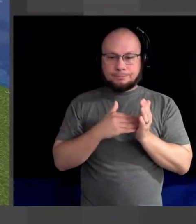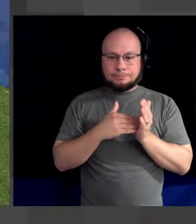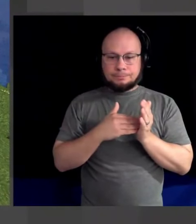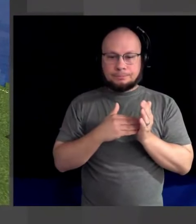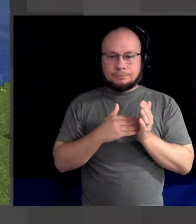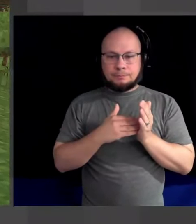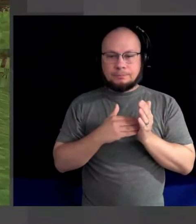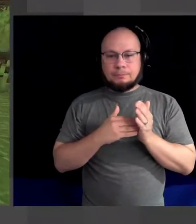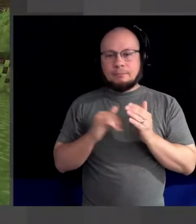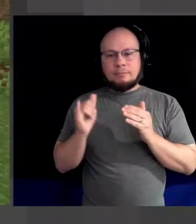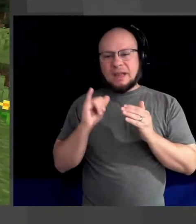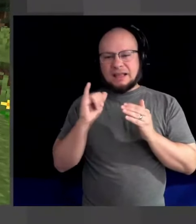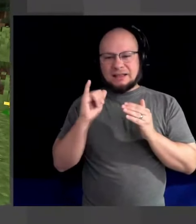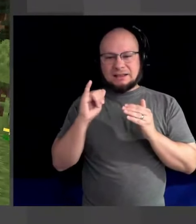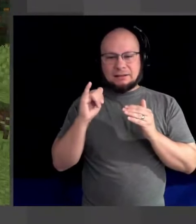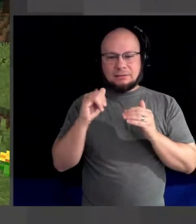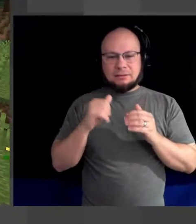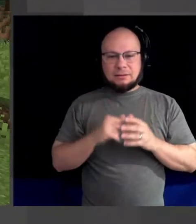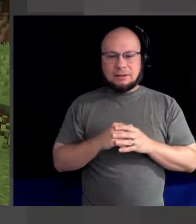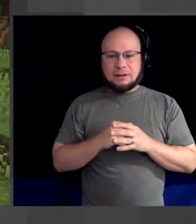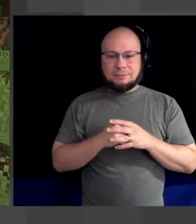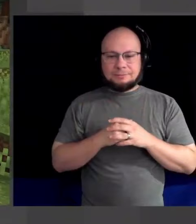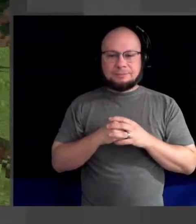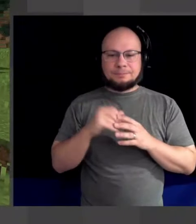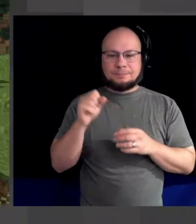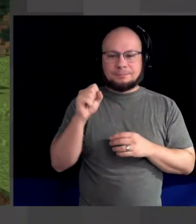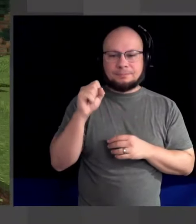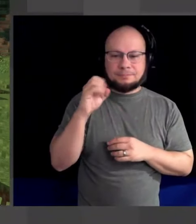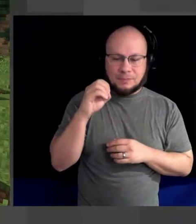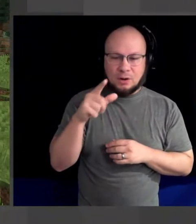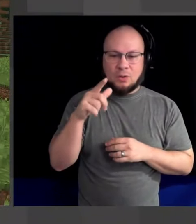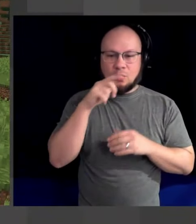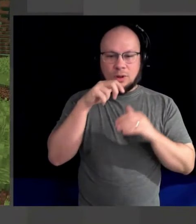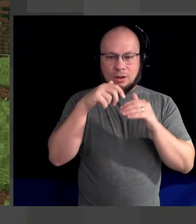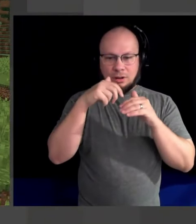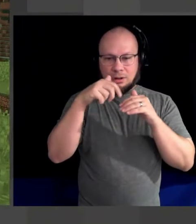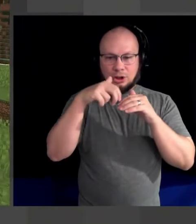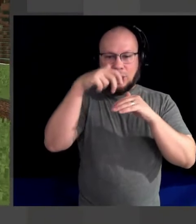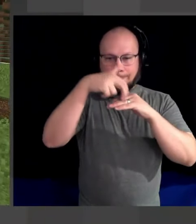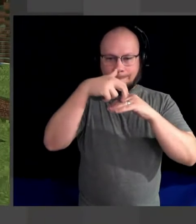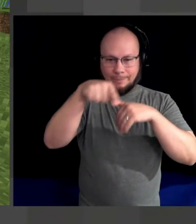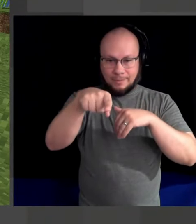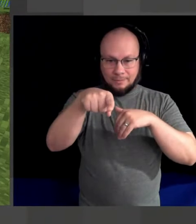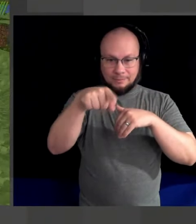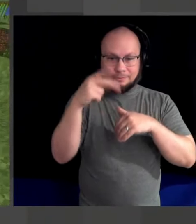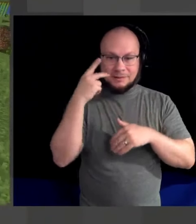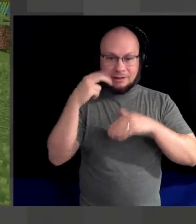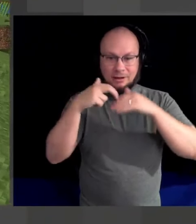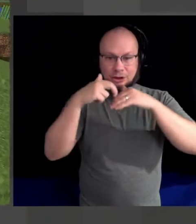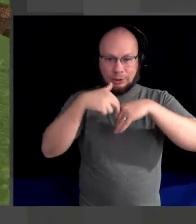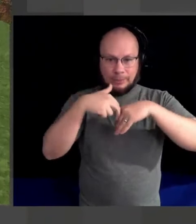FALL THROUGH. HOWEVER IT WILL COME BACK UP. IT ALLOWS YOU TO CONTINUE